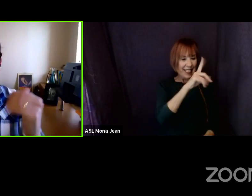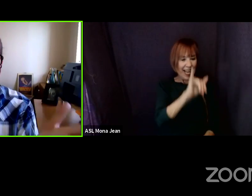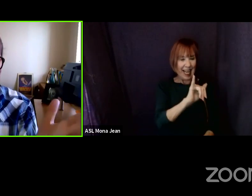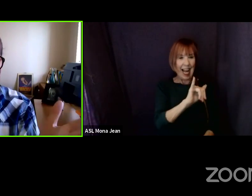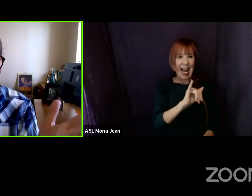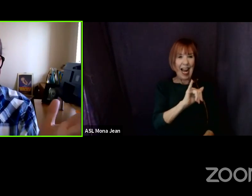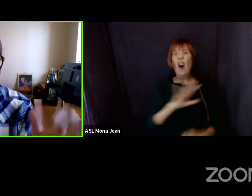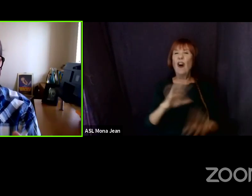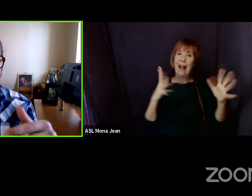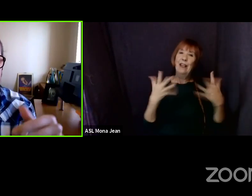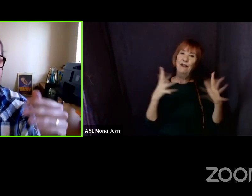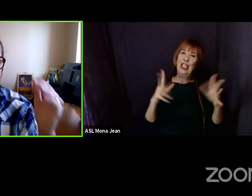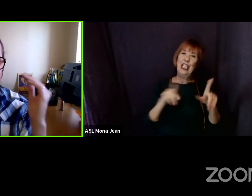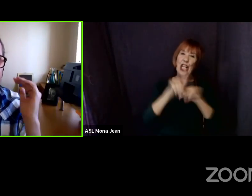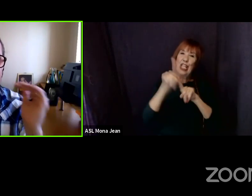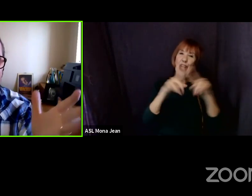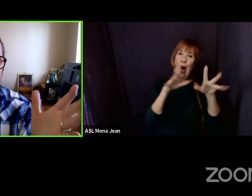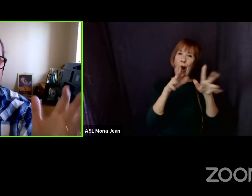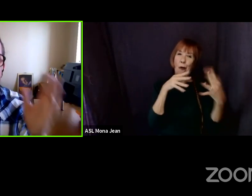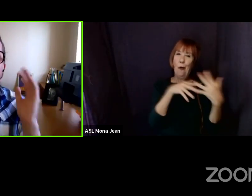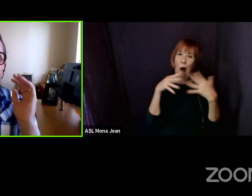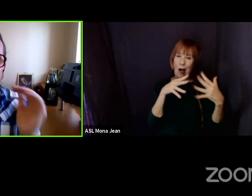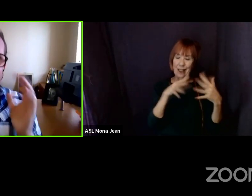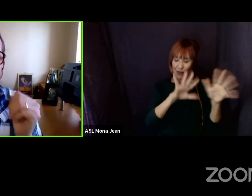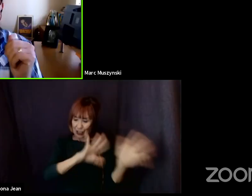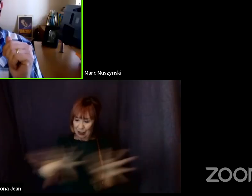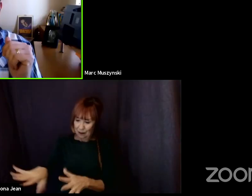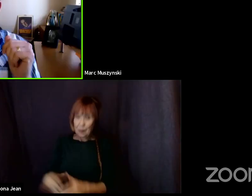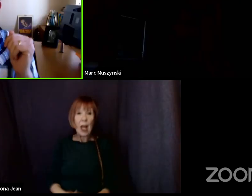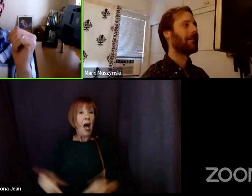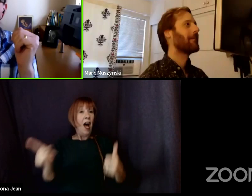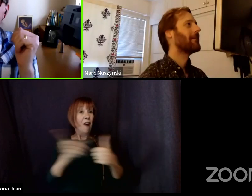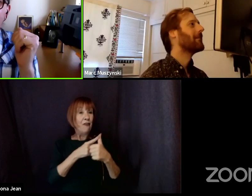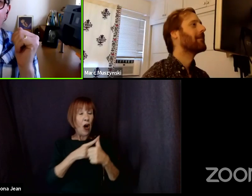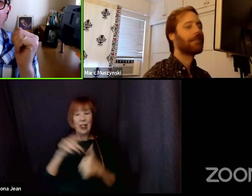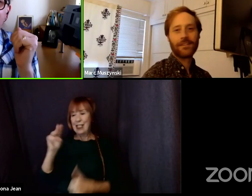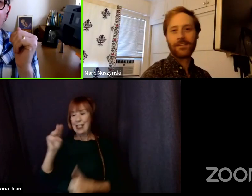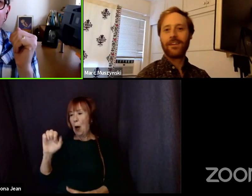First up, we have Marc Muszynski, come on in the room Marc.